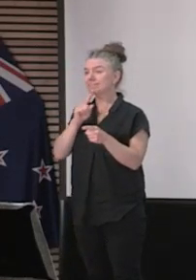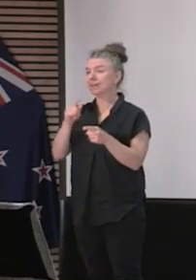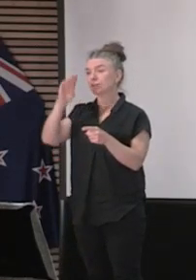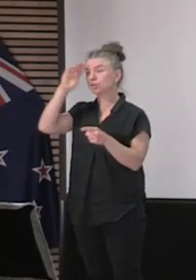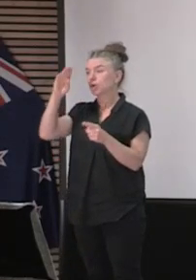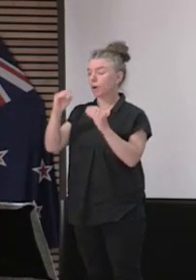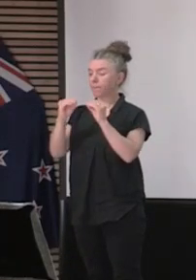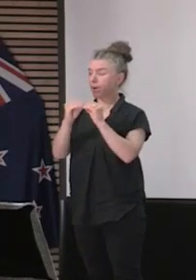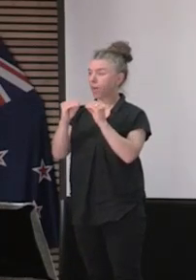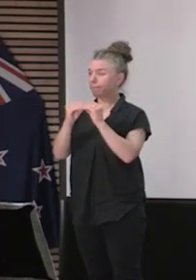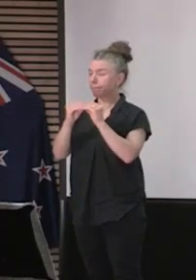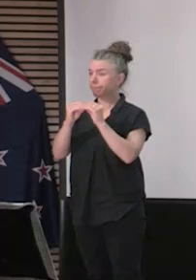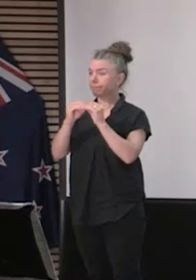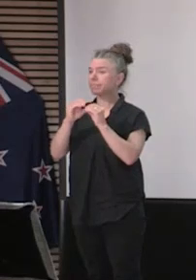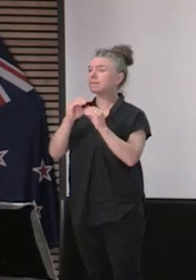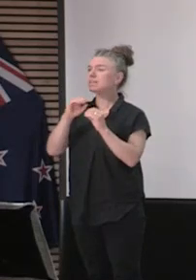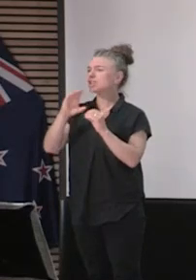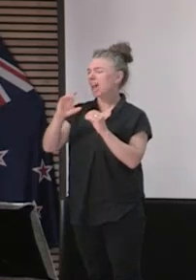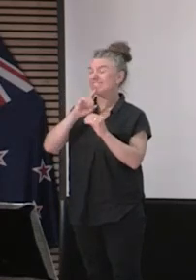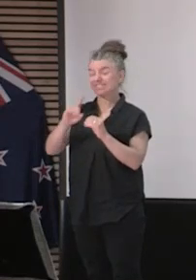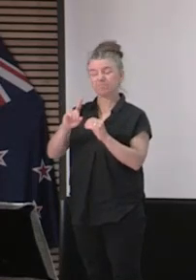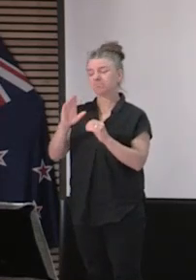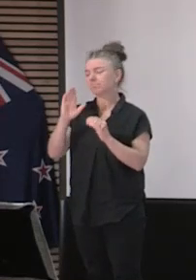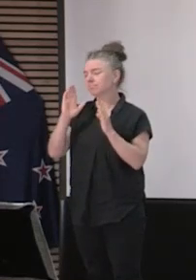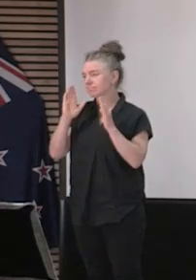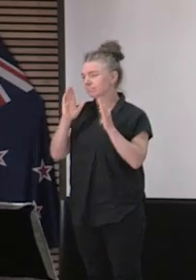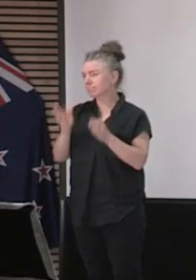We have asmall amount of maintenance, please look into this.